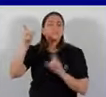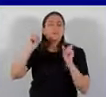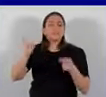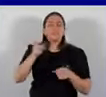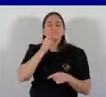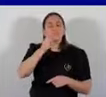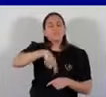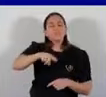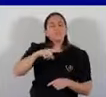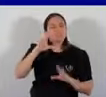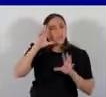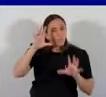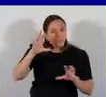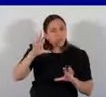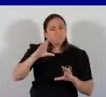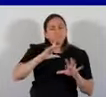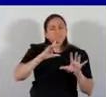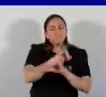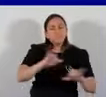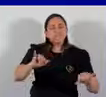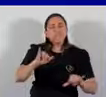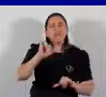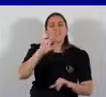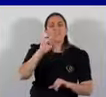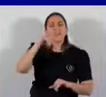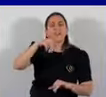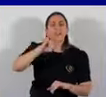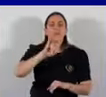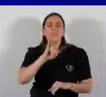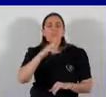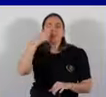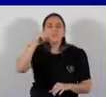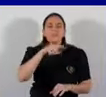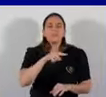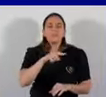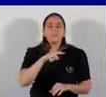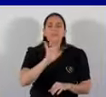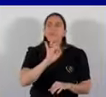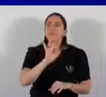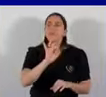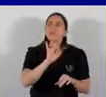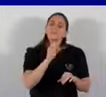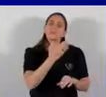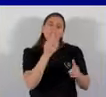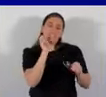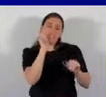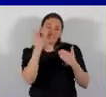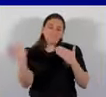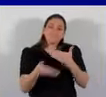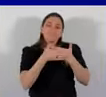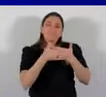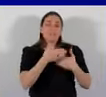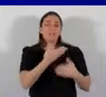And he preferred to be more of an outsider But if you look at the lands, I don't know if it was from the DNU